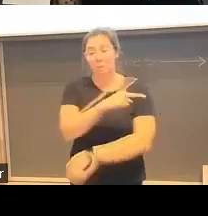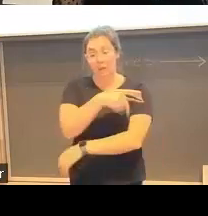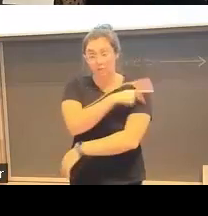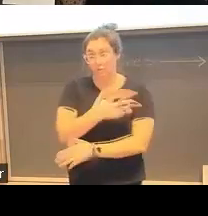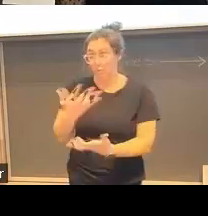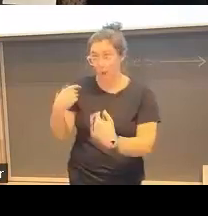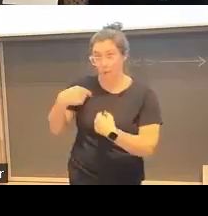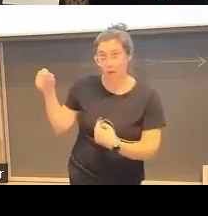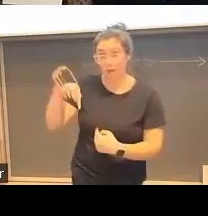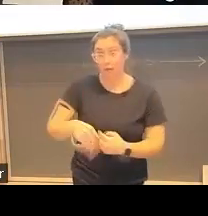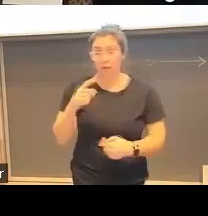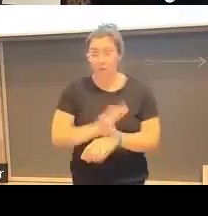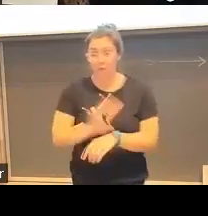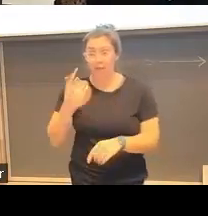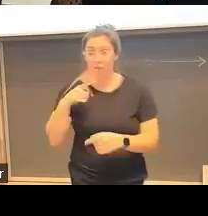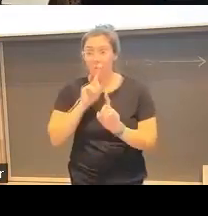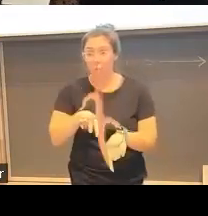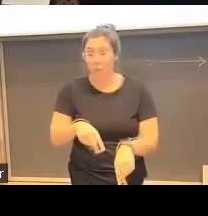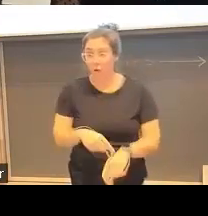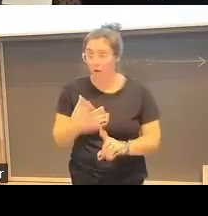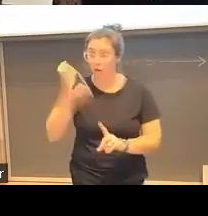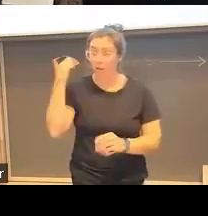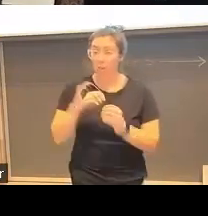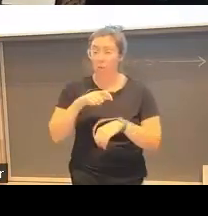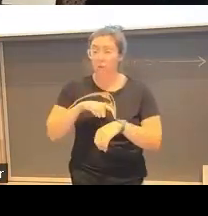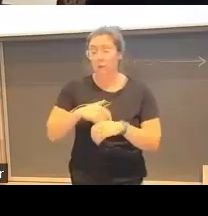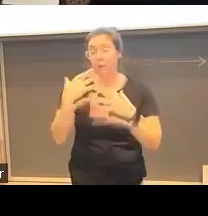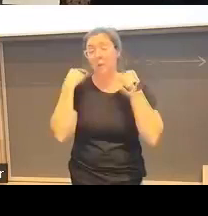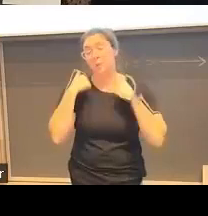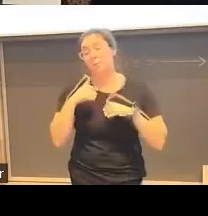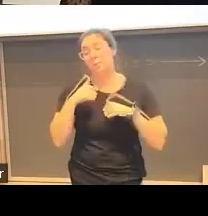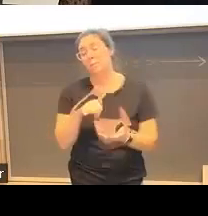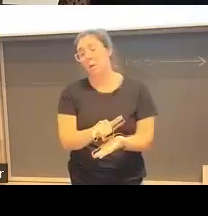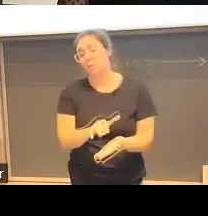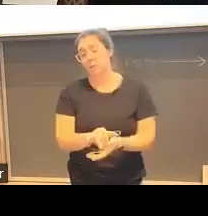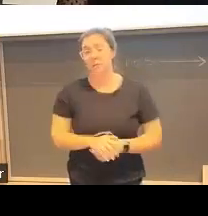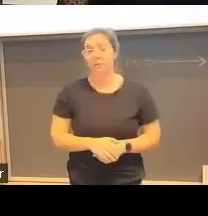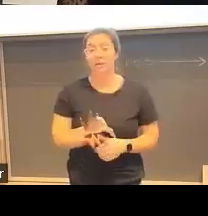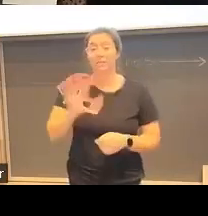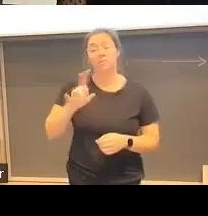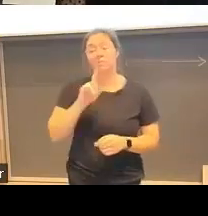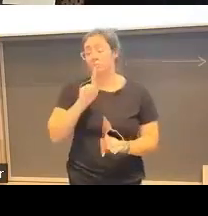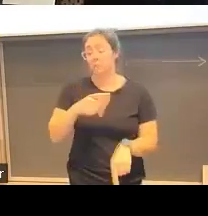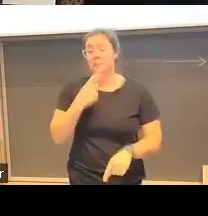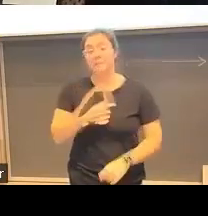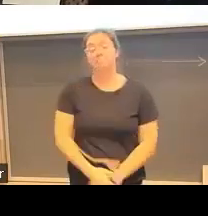for report so taking more time is impossible The Faculty replied you're right we like to start on